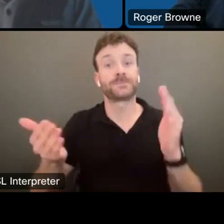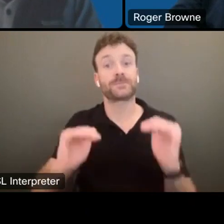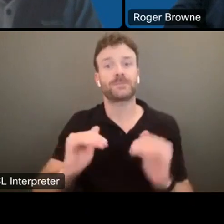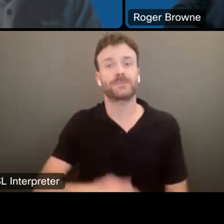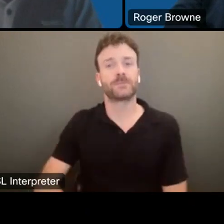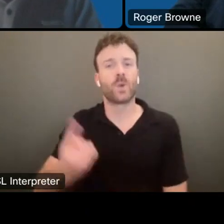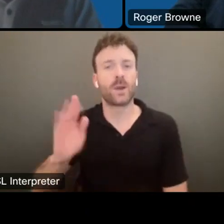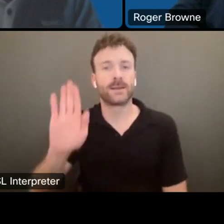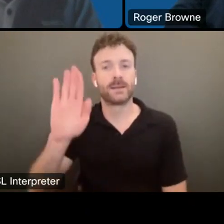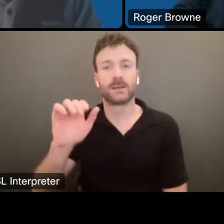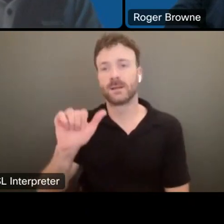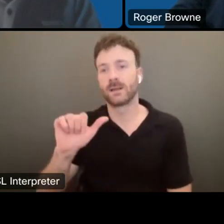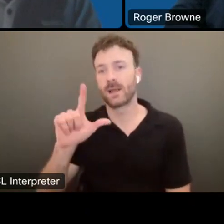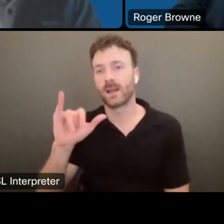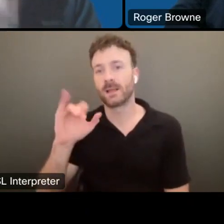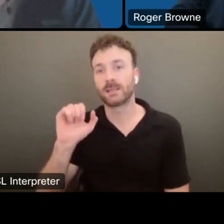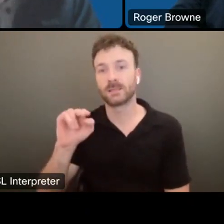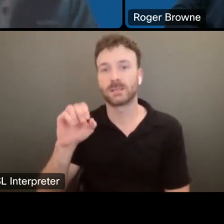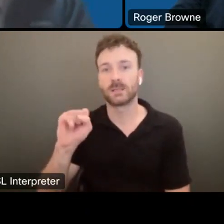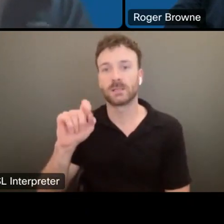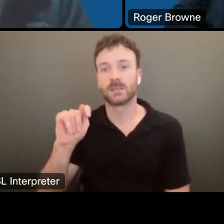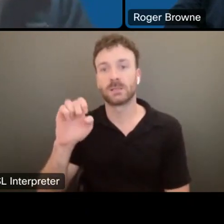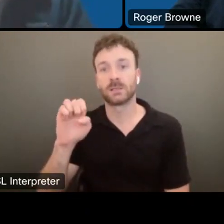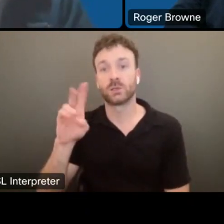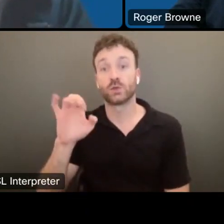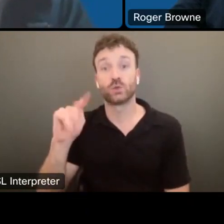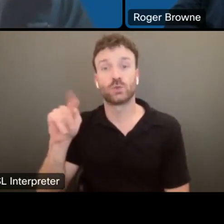Allison Stewart, we'll unmute you now to ask your question.